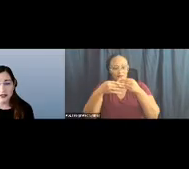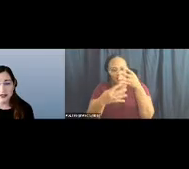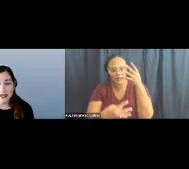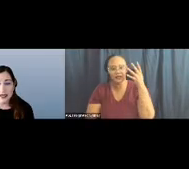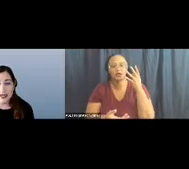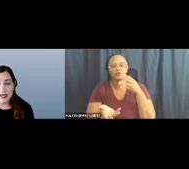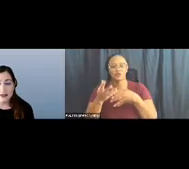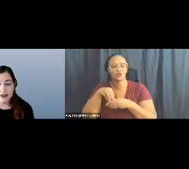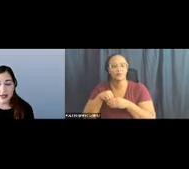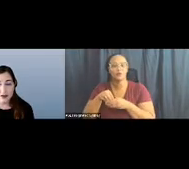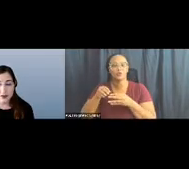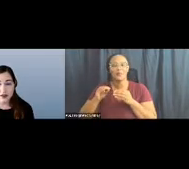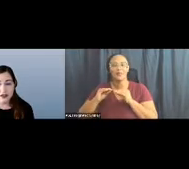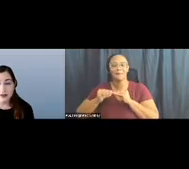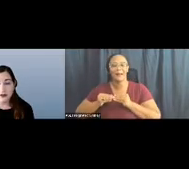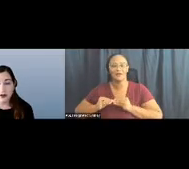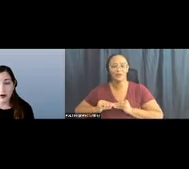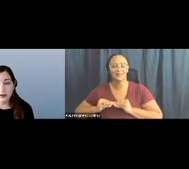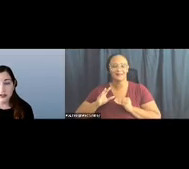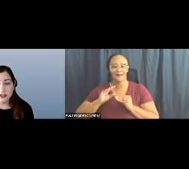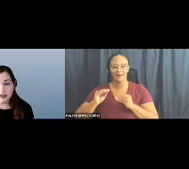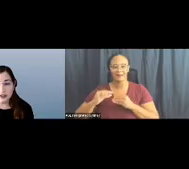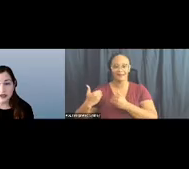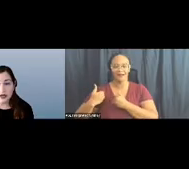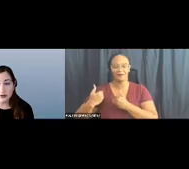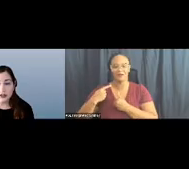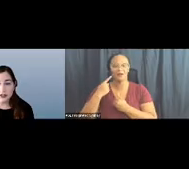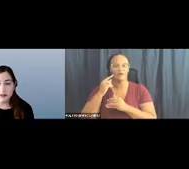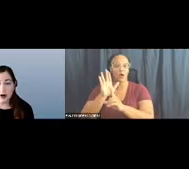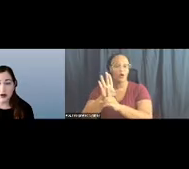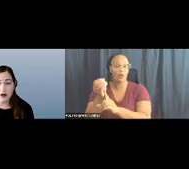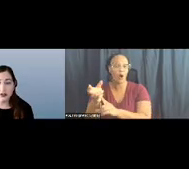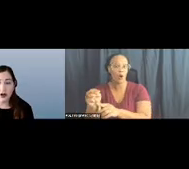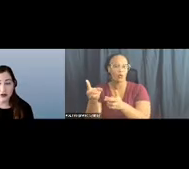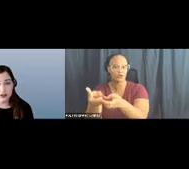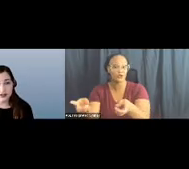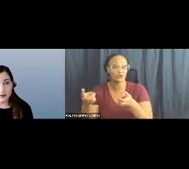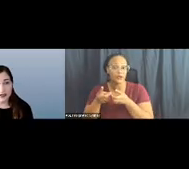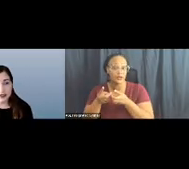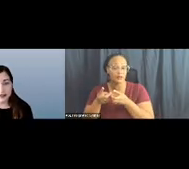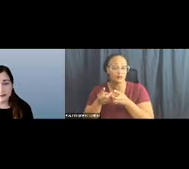metrics and the accountability for your own district, which is part of the larger statewide